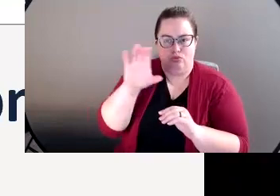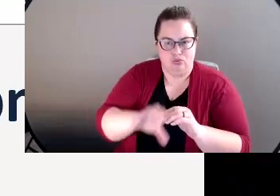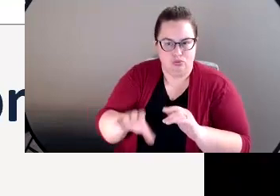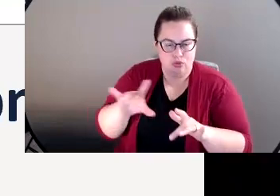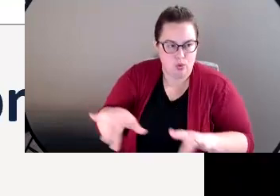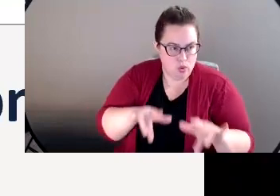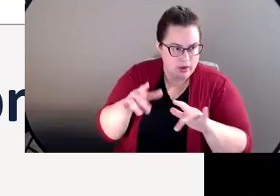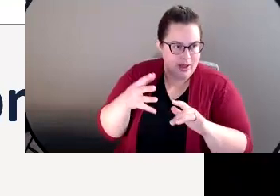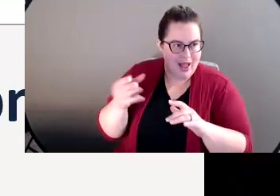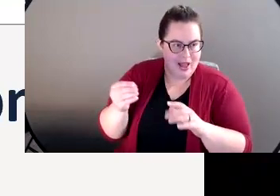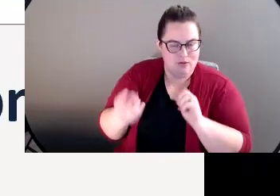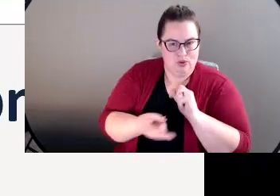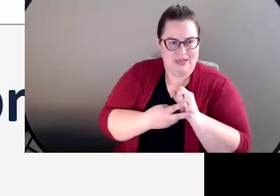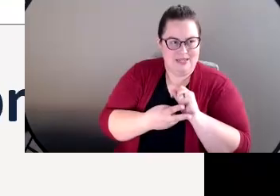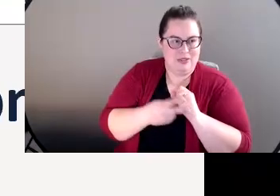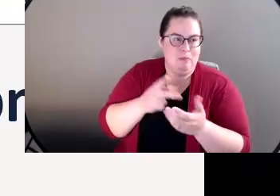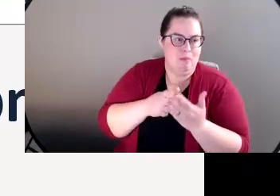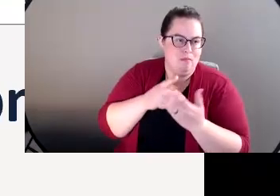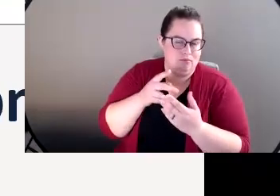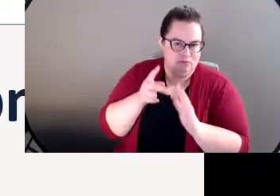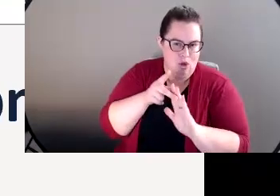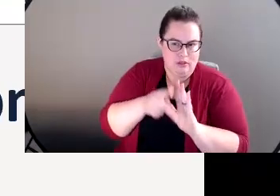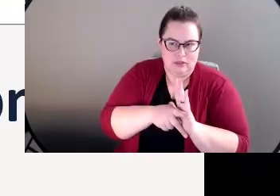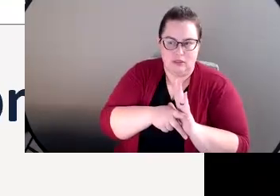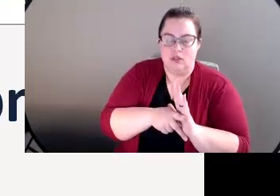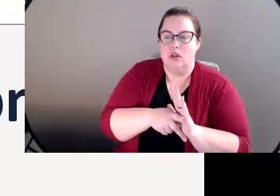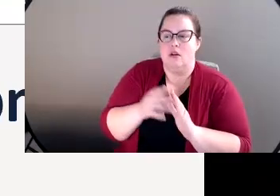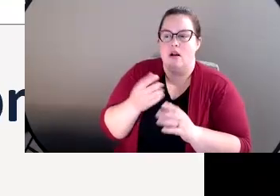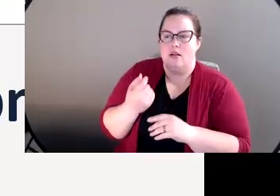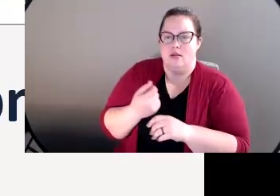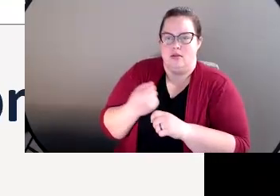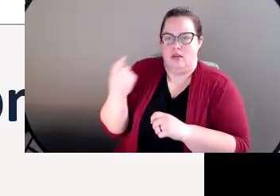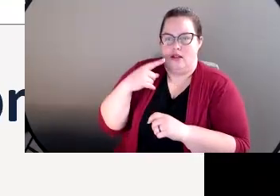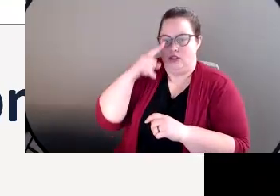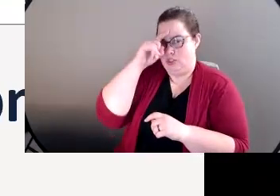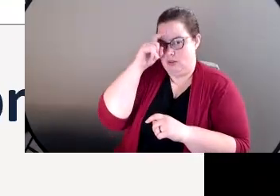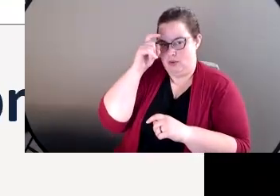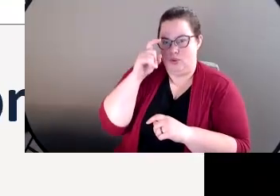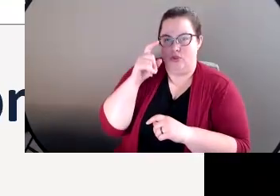Last summer, the state chancellor's office created this policy,